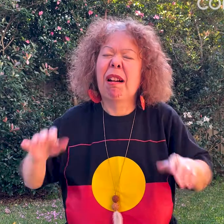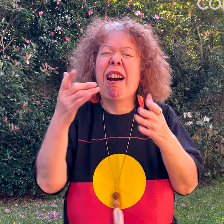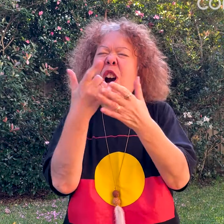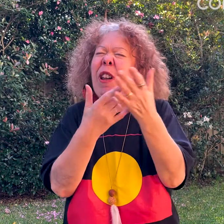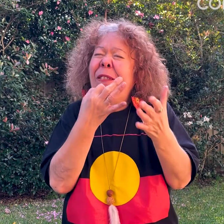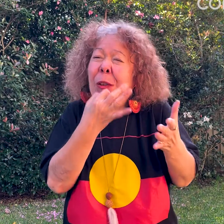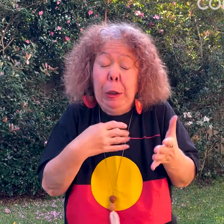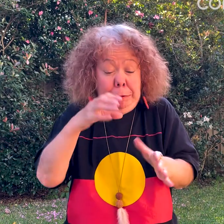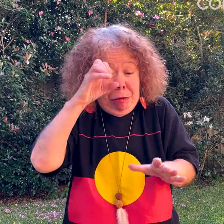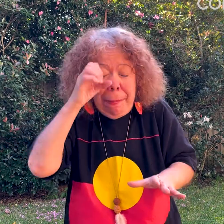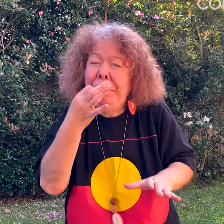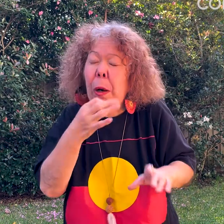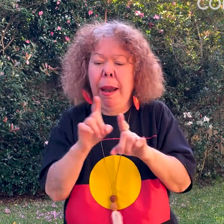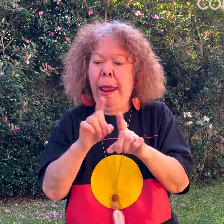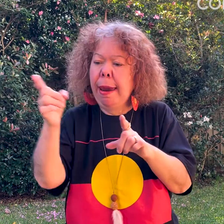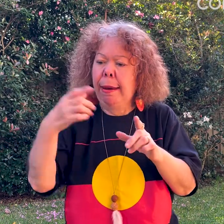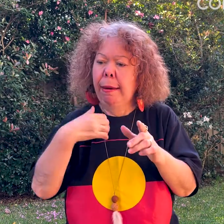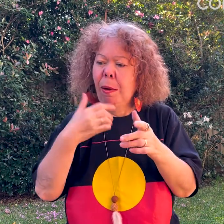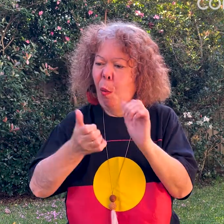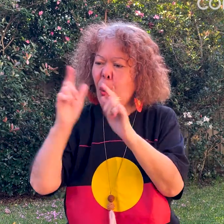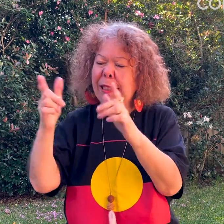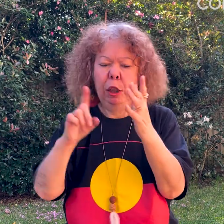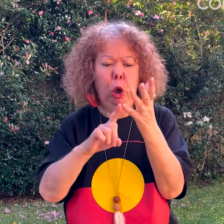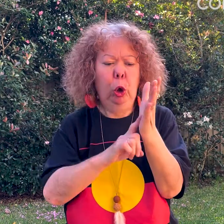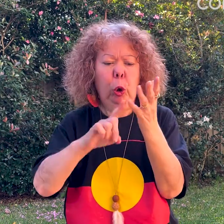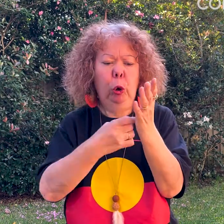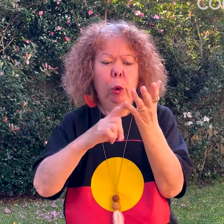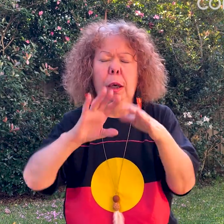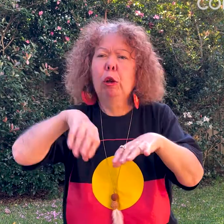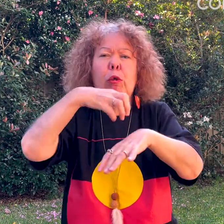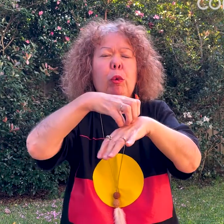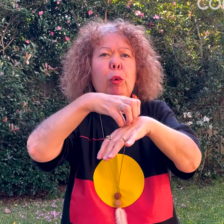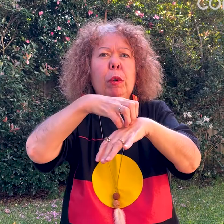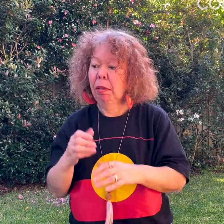I only remember a few signs, like when we went to Uluru.